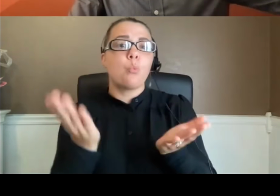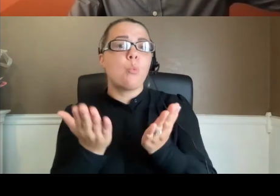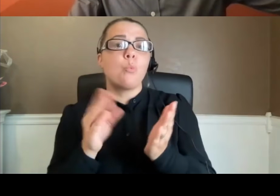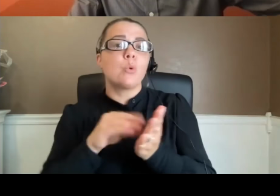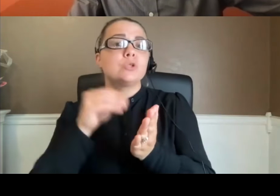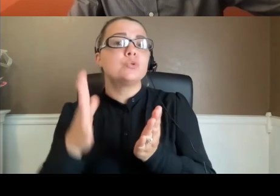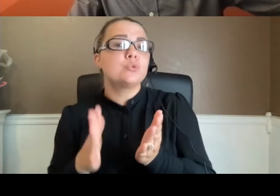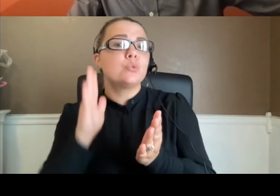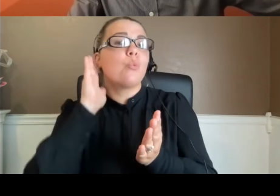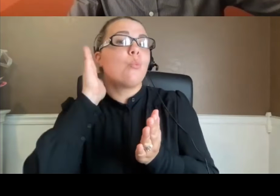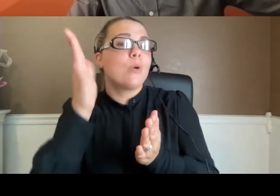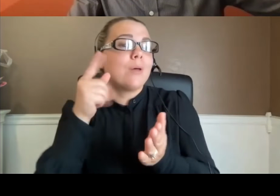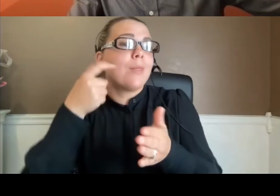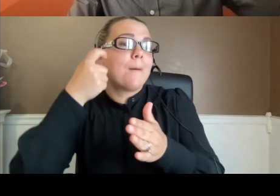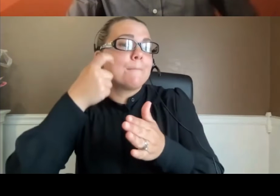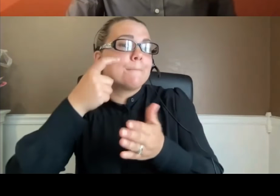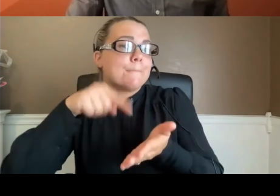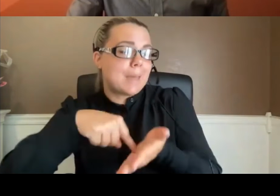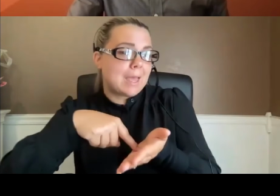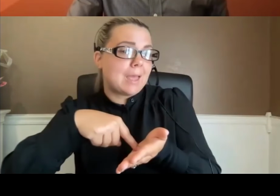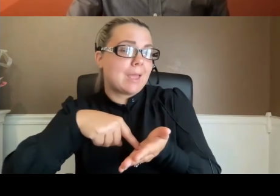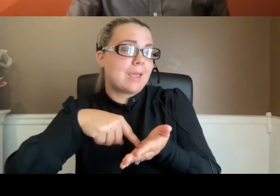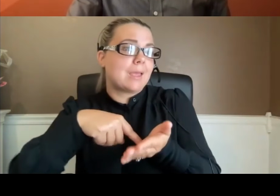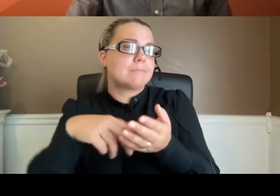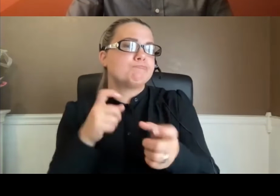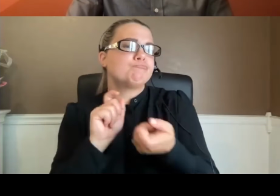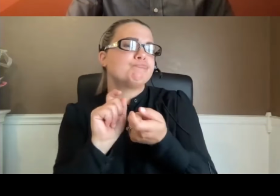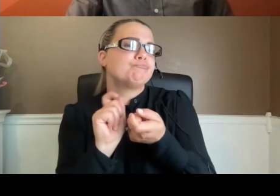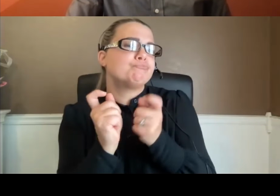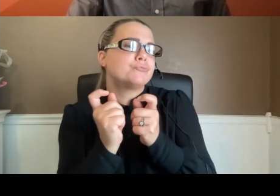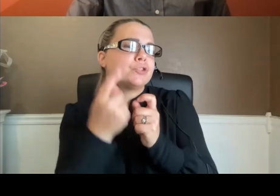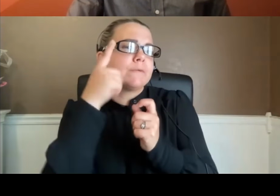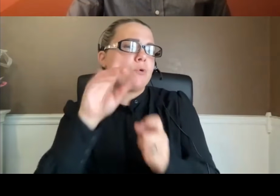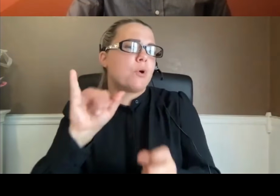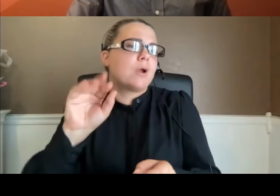adjusted for inflation. Now notice we didn't start this at the top. We started at the top